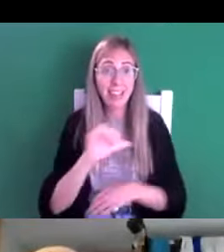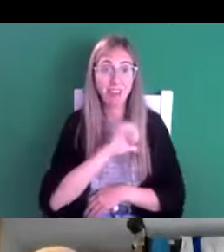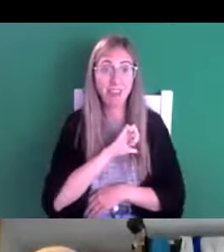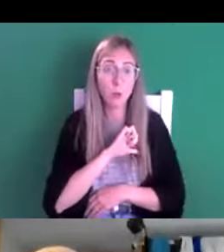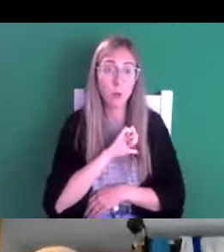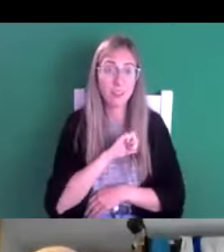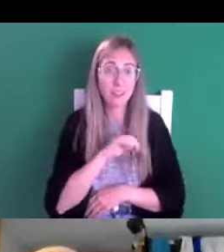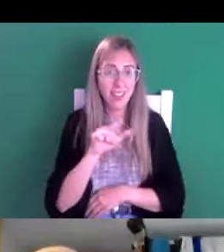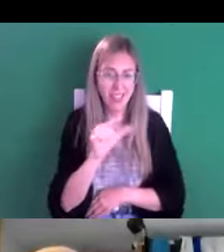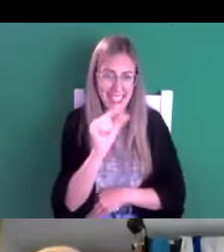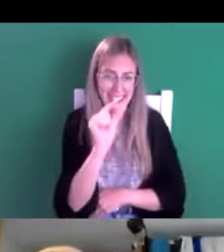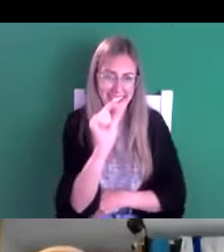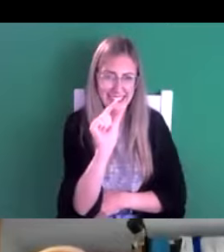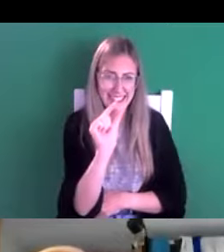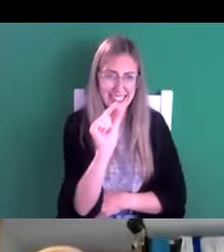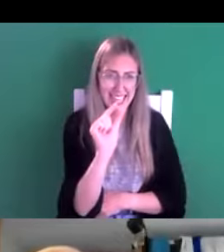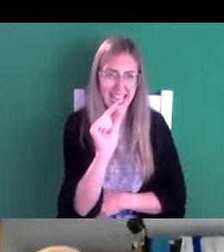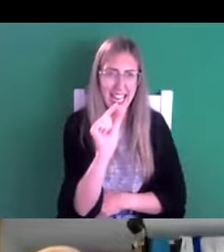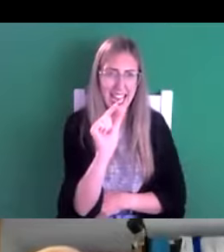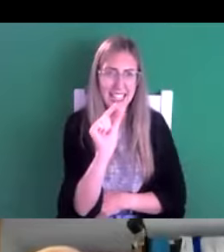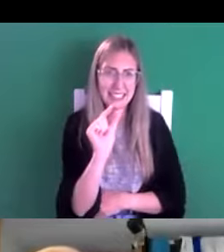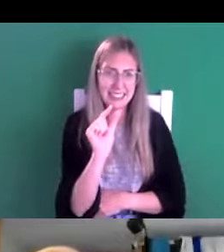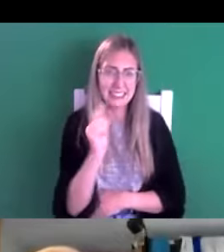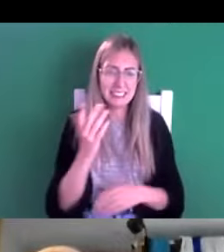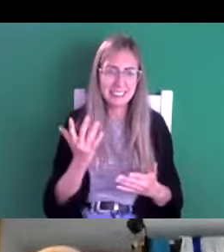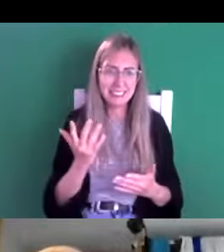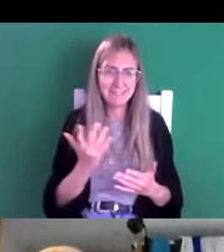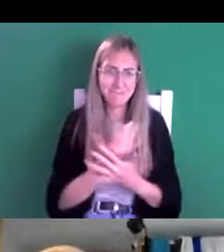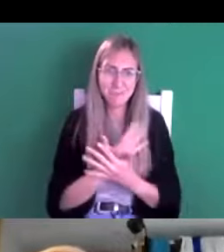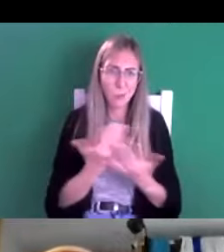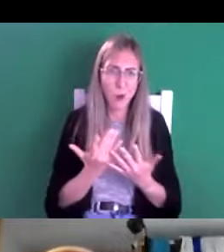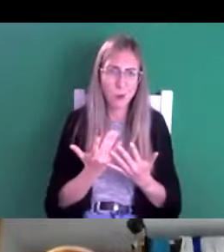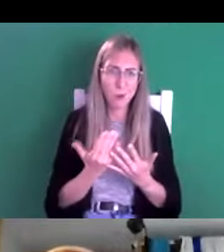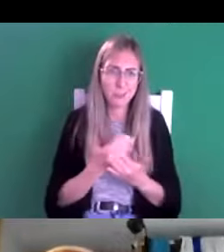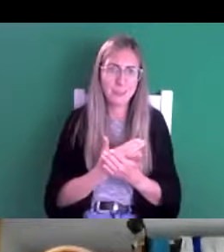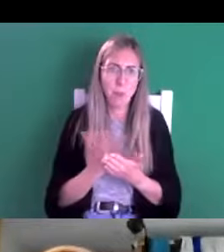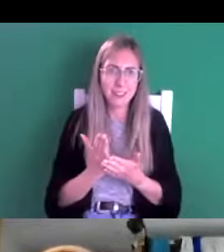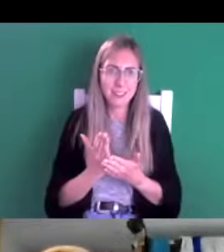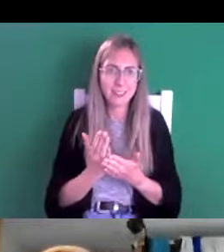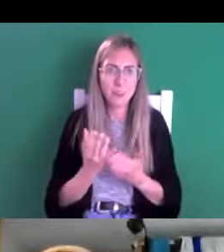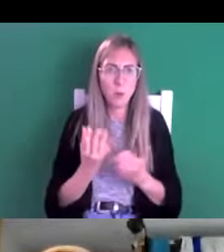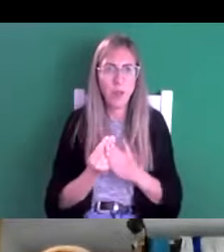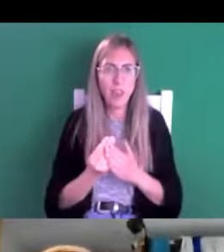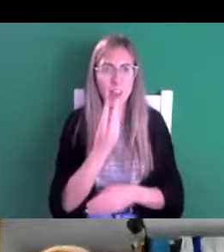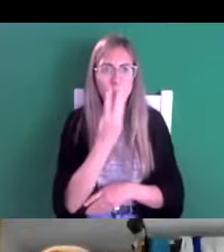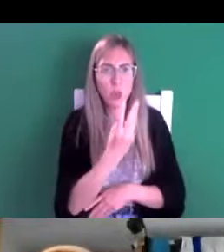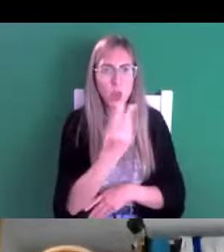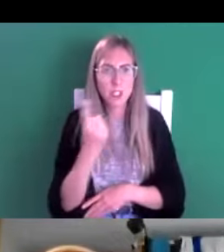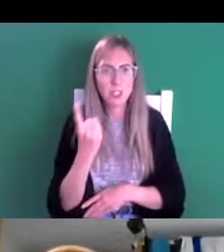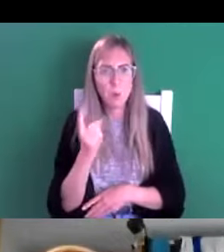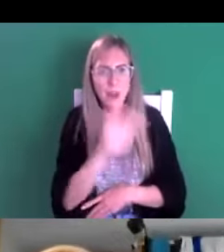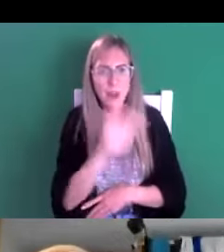really when you think this 31 interventions if you divide that up by 31 it's about 300 pounds and